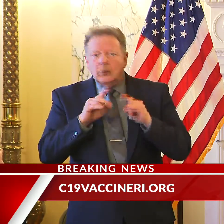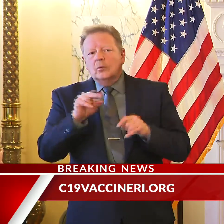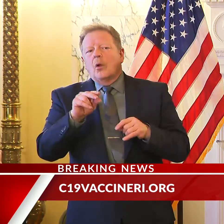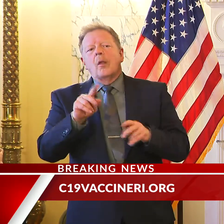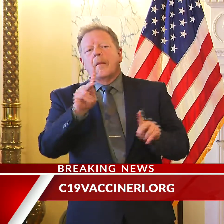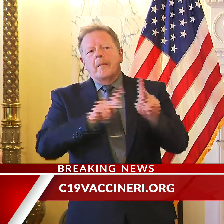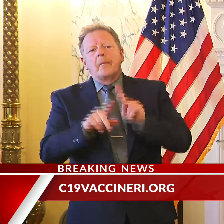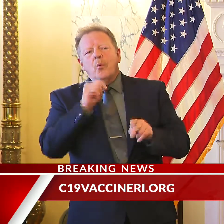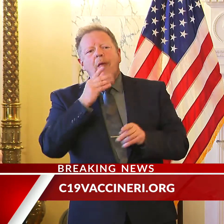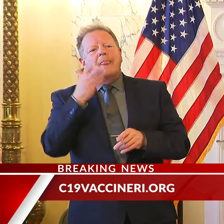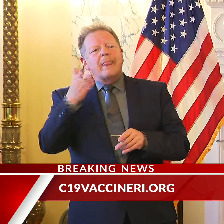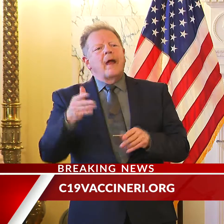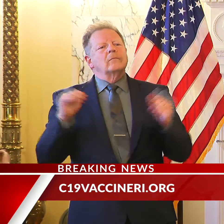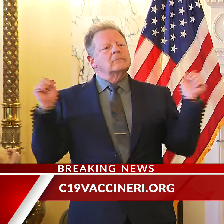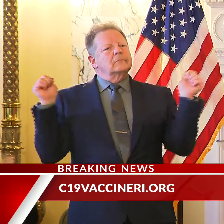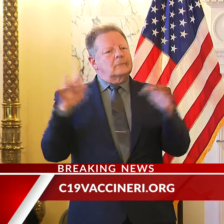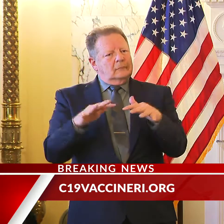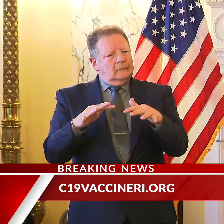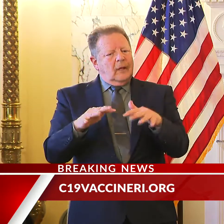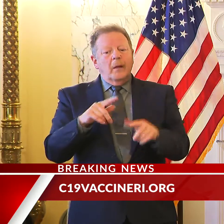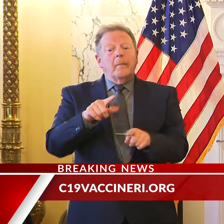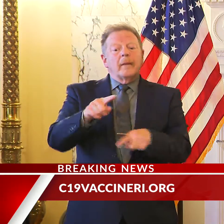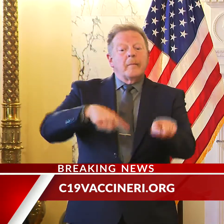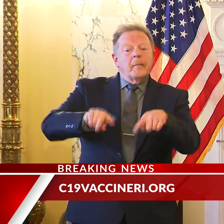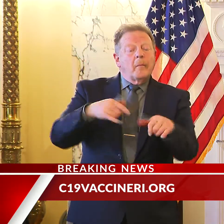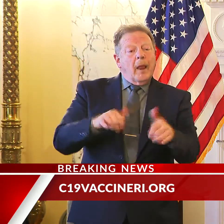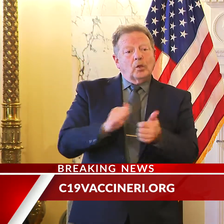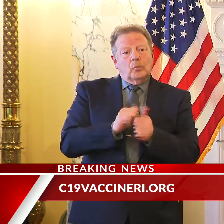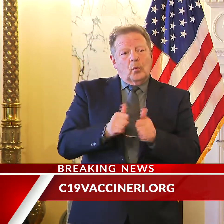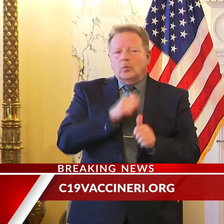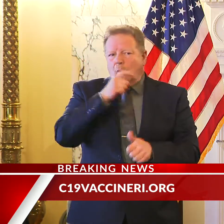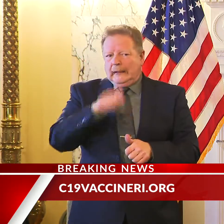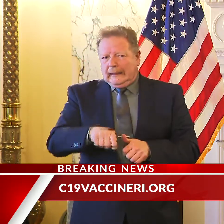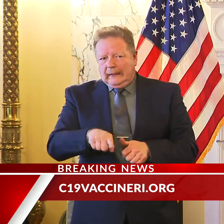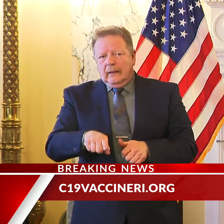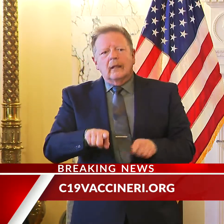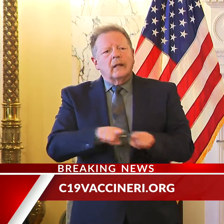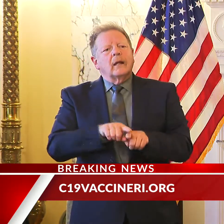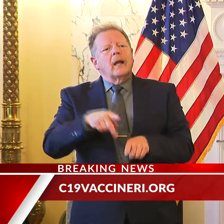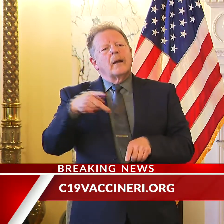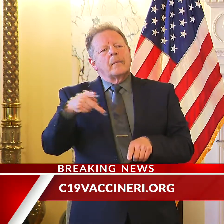ATHLETES HAVE TO WEAR MASKS AS WELL, DUNK OR ELSEWHERE.